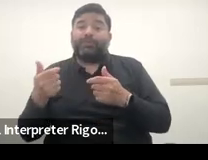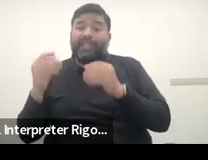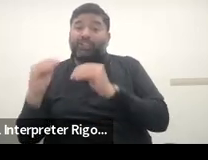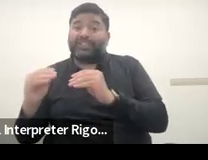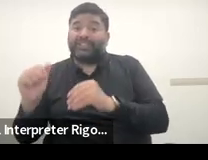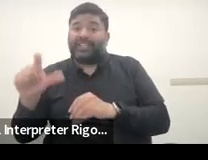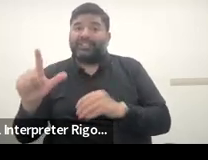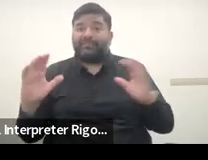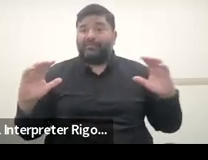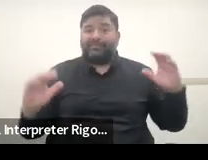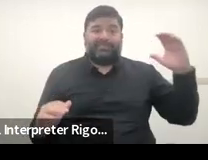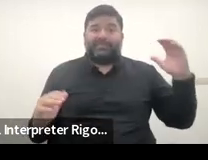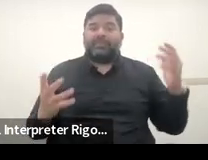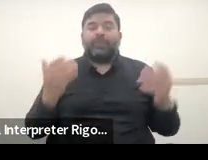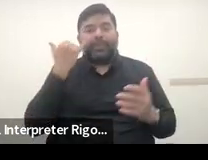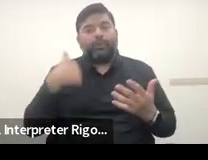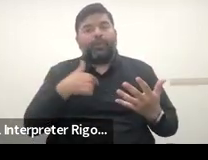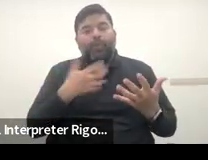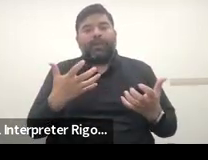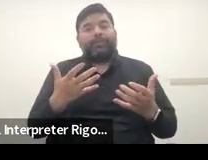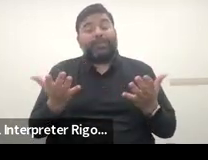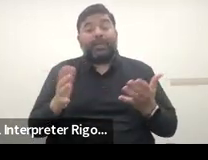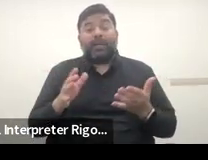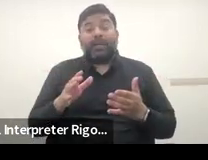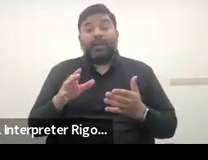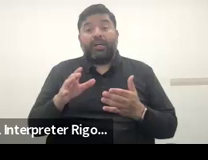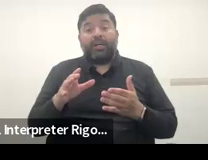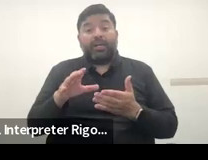to go in the direction of a language learning app I personally I will not work on that, I